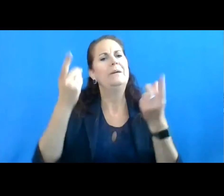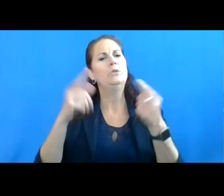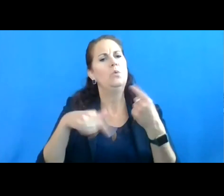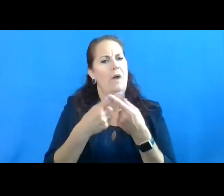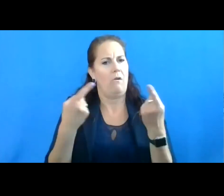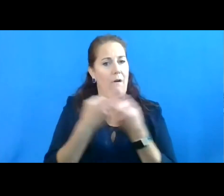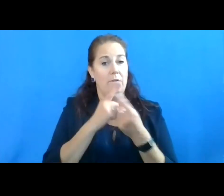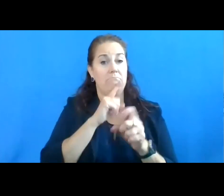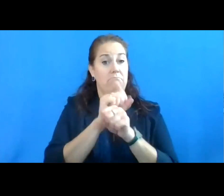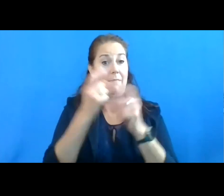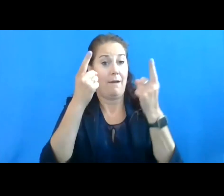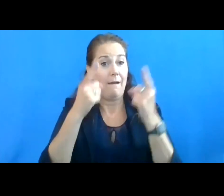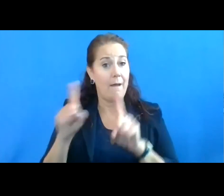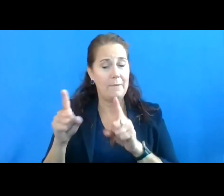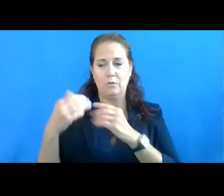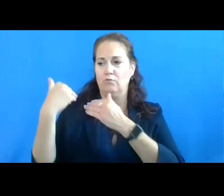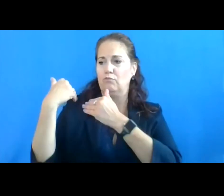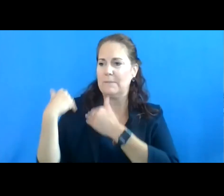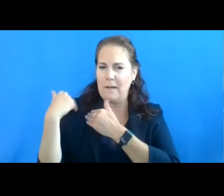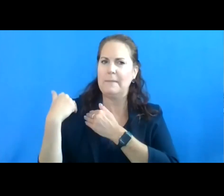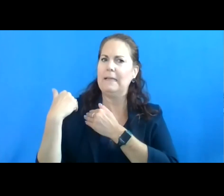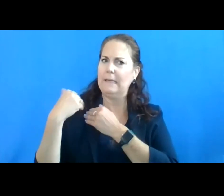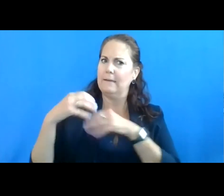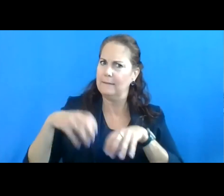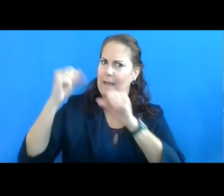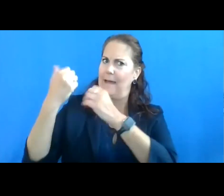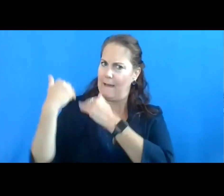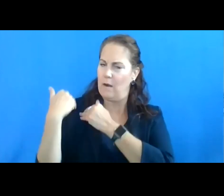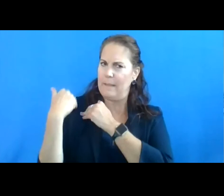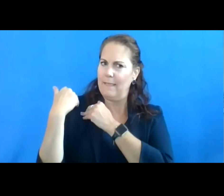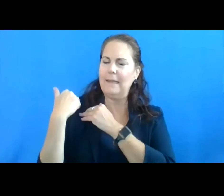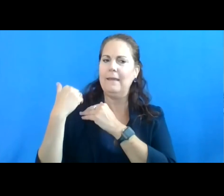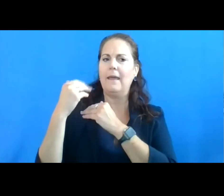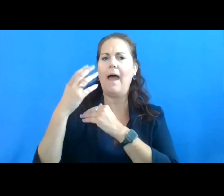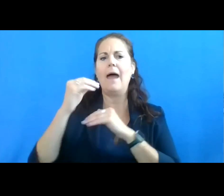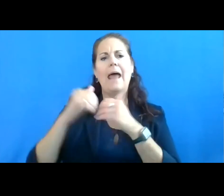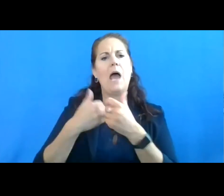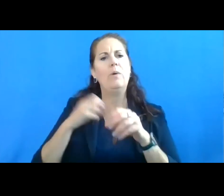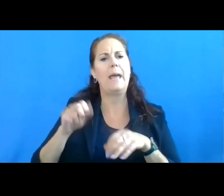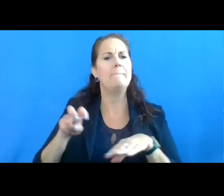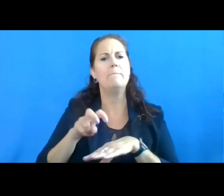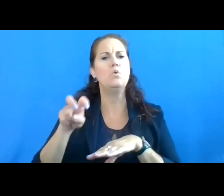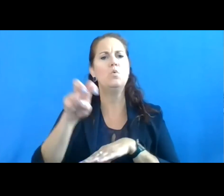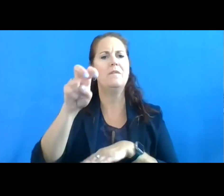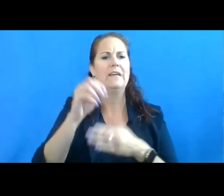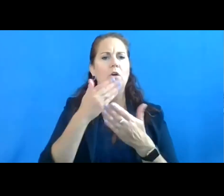There’s responsibility and accountability and then how we move in a good way to address it.